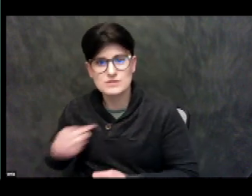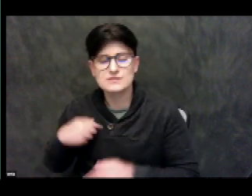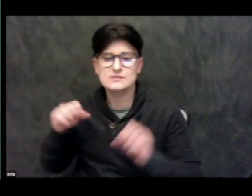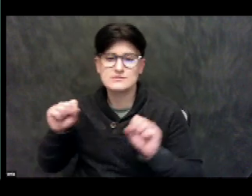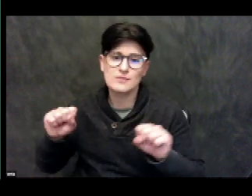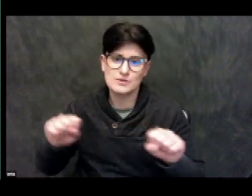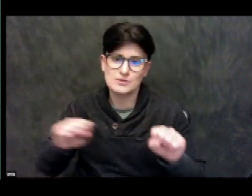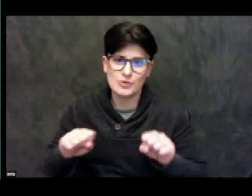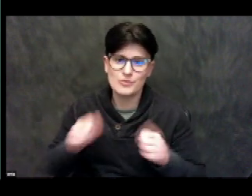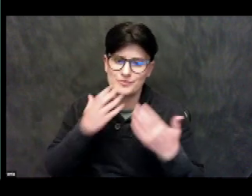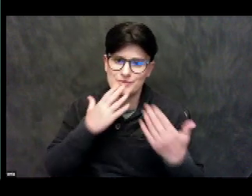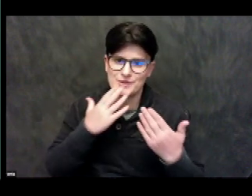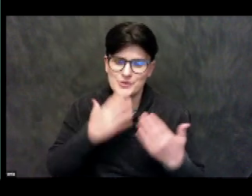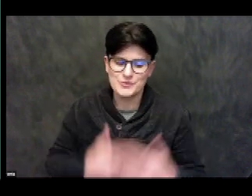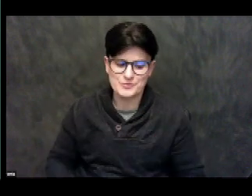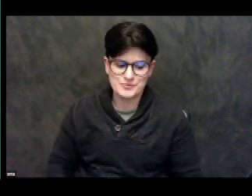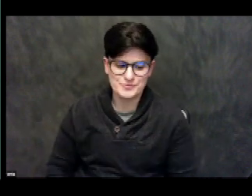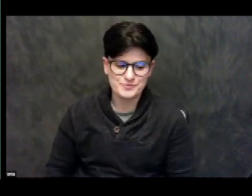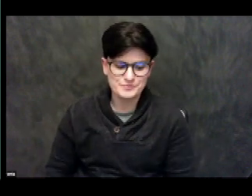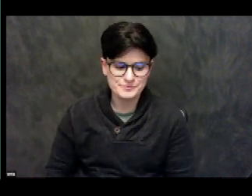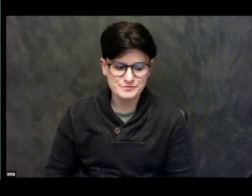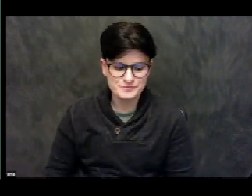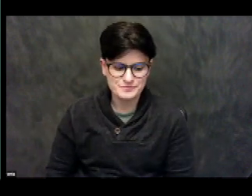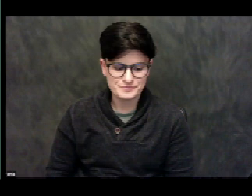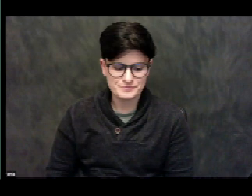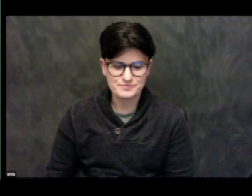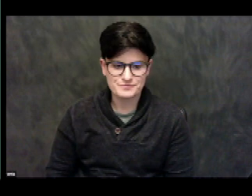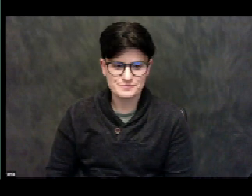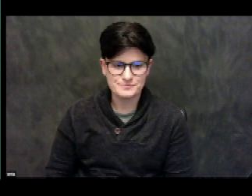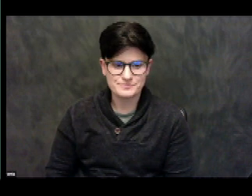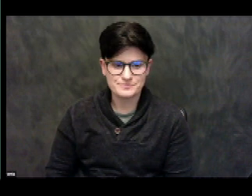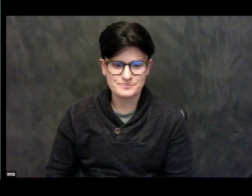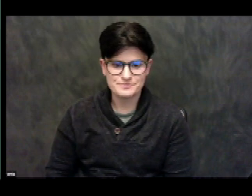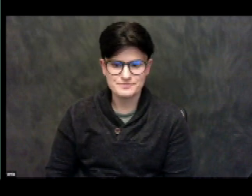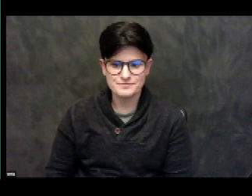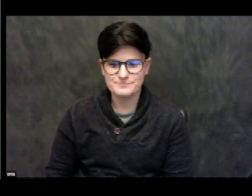Thanks. Thank you, Dr. Harris.